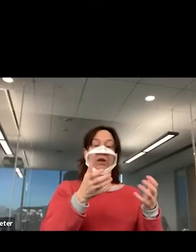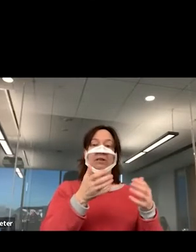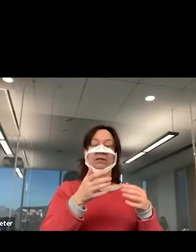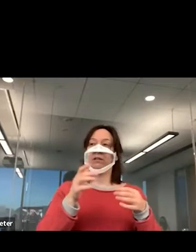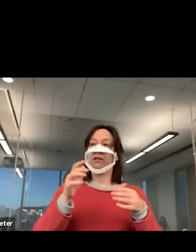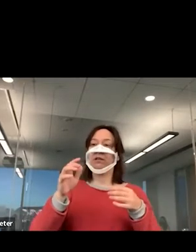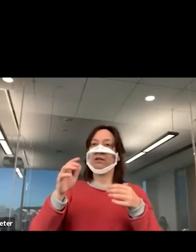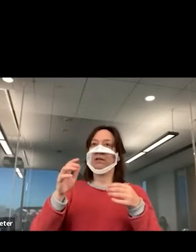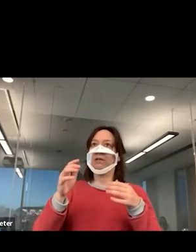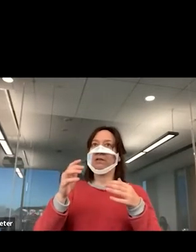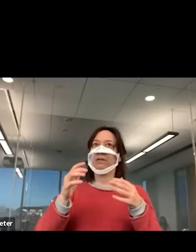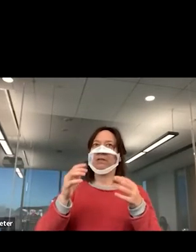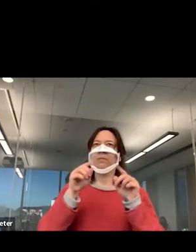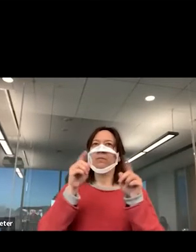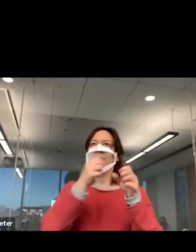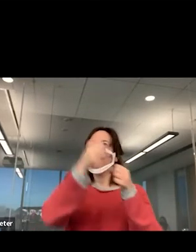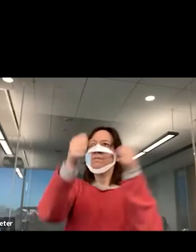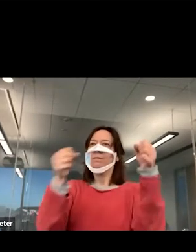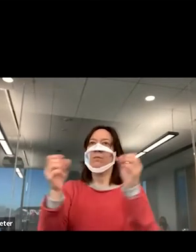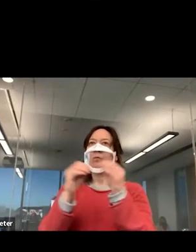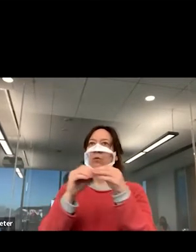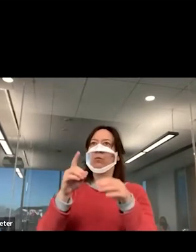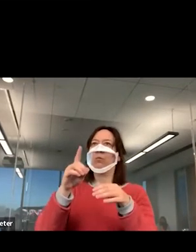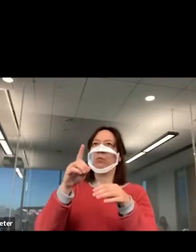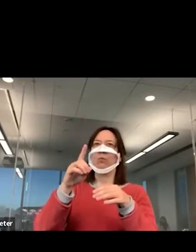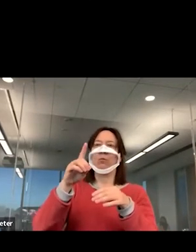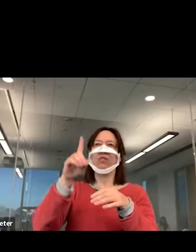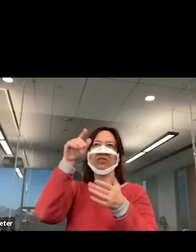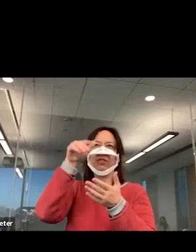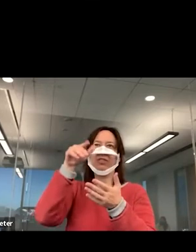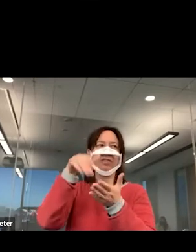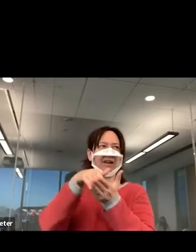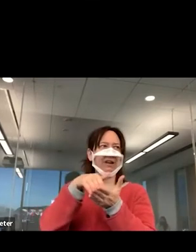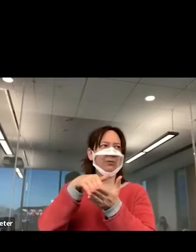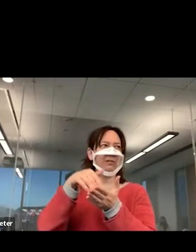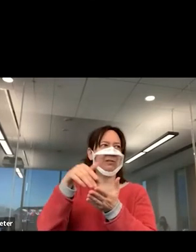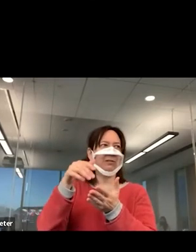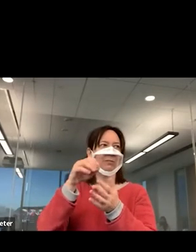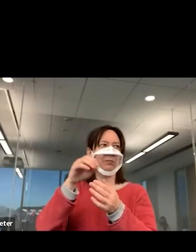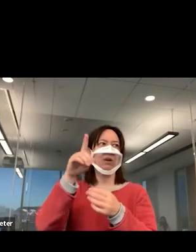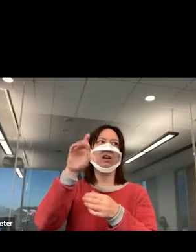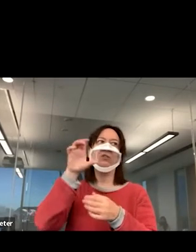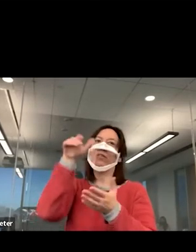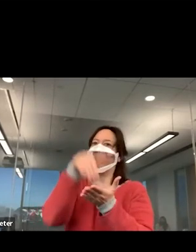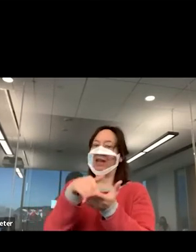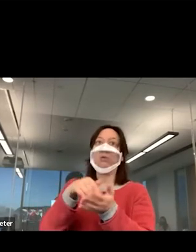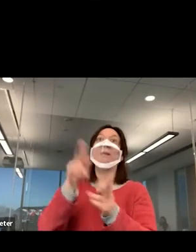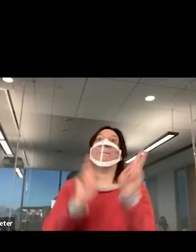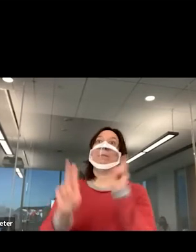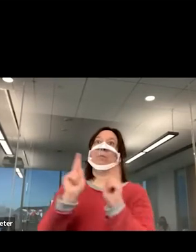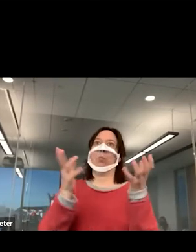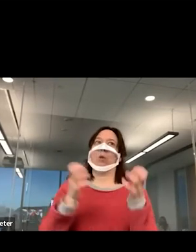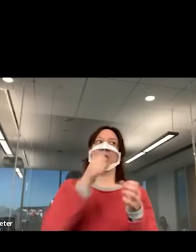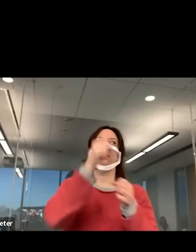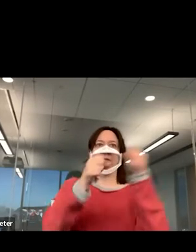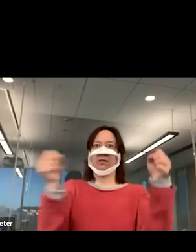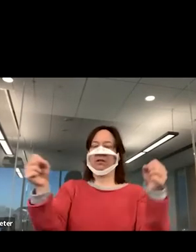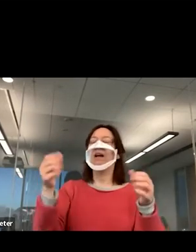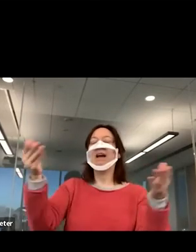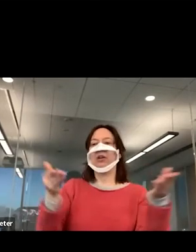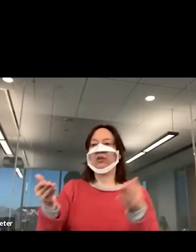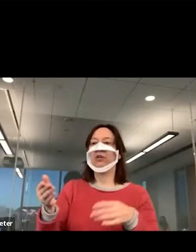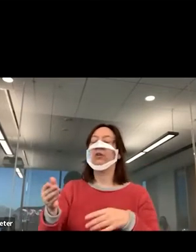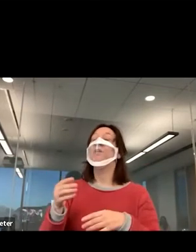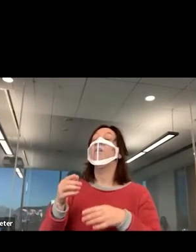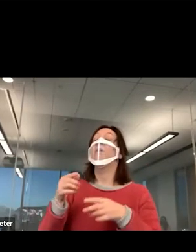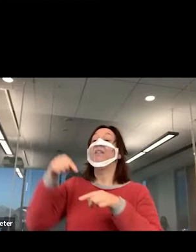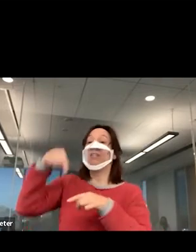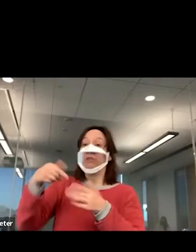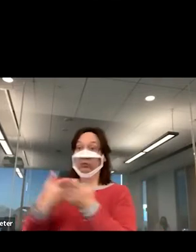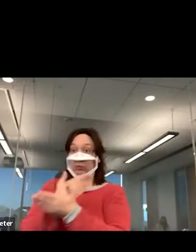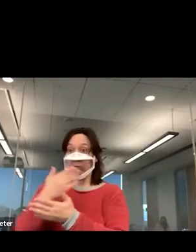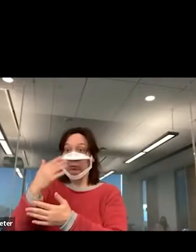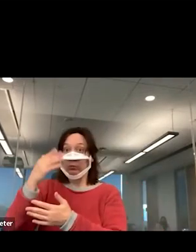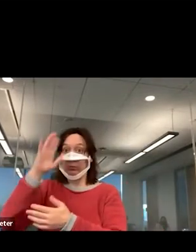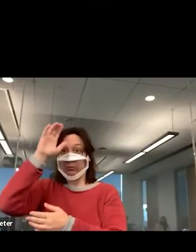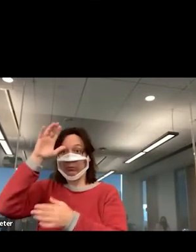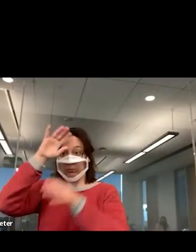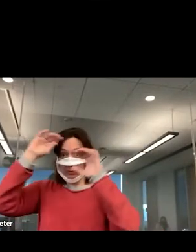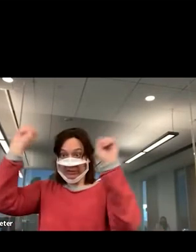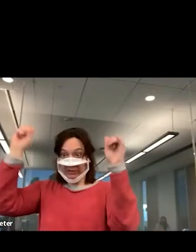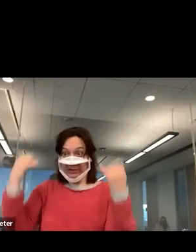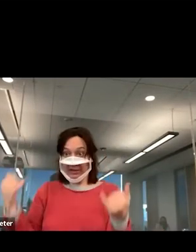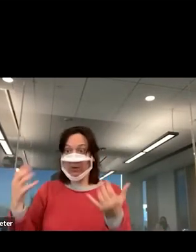amount of time um and uh we would like to see this president reissue that um and and get more